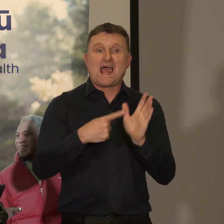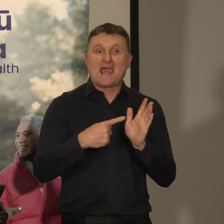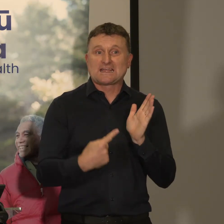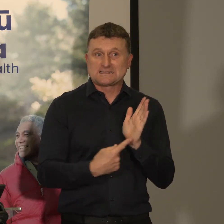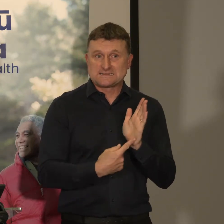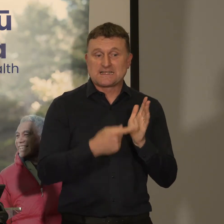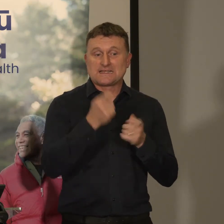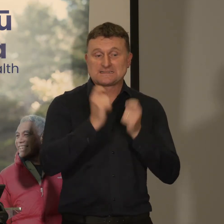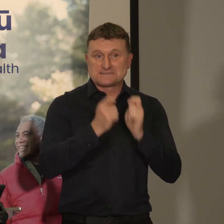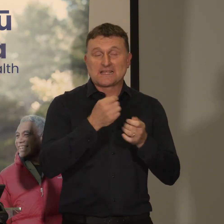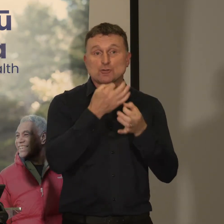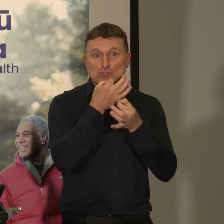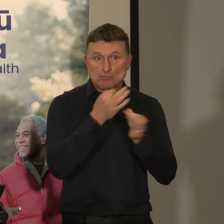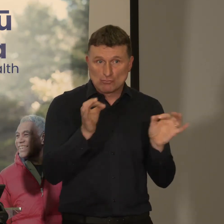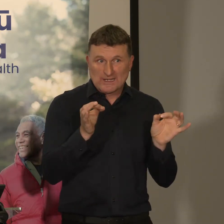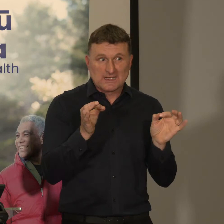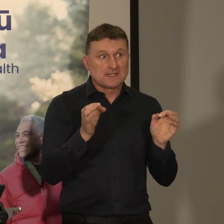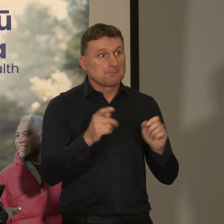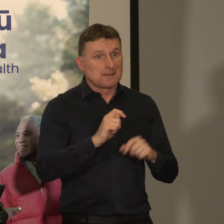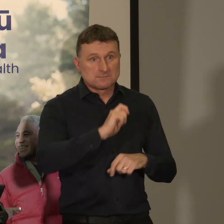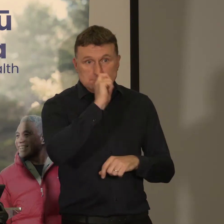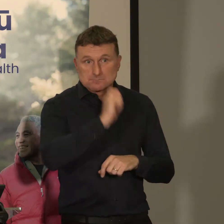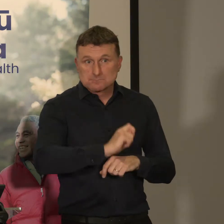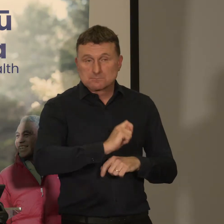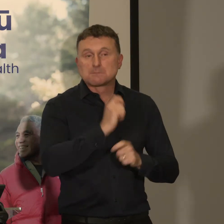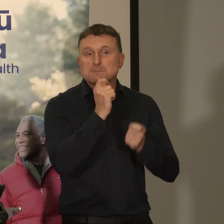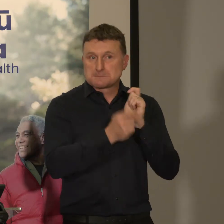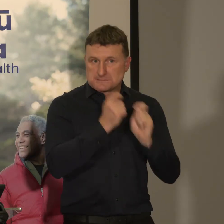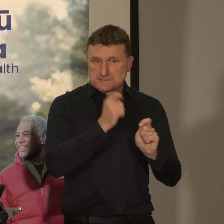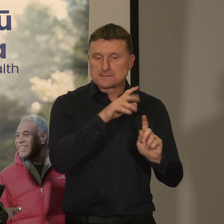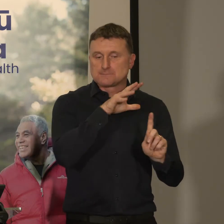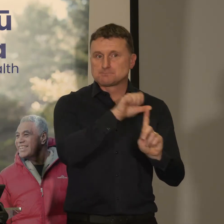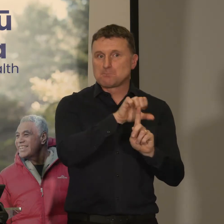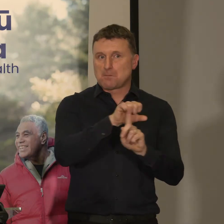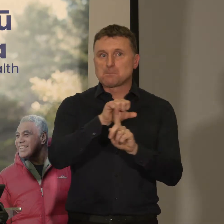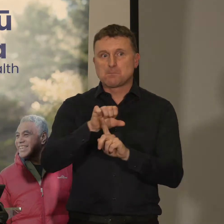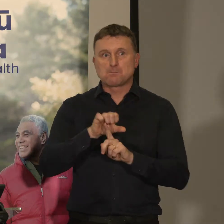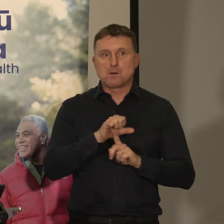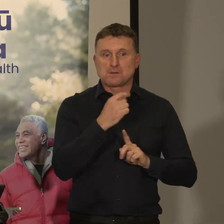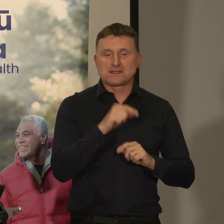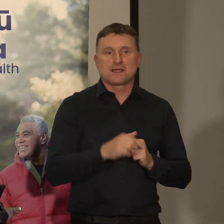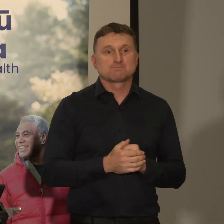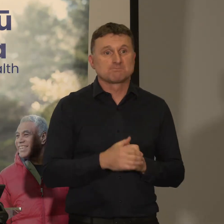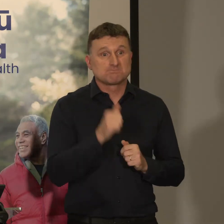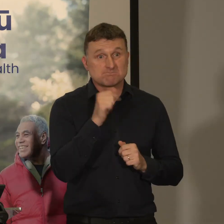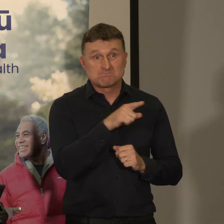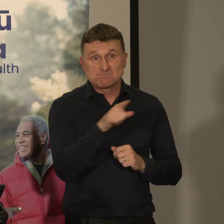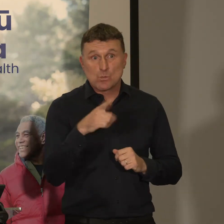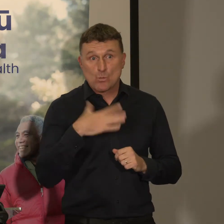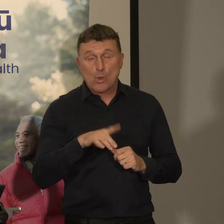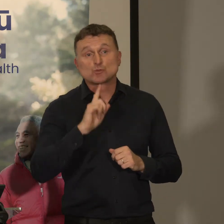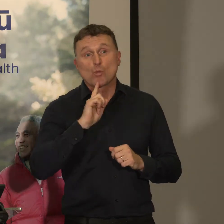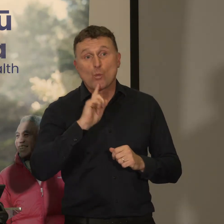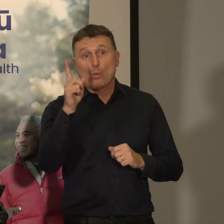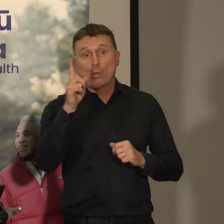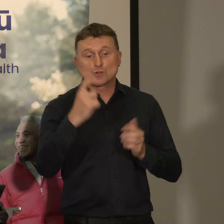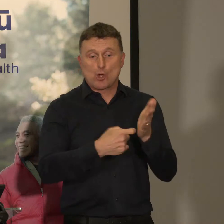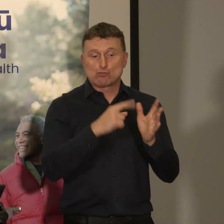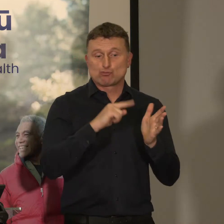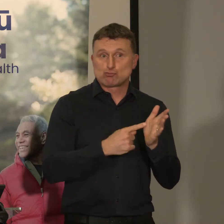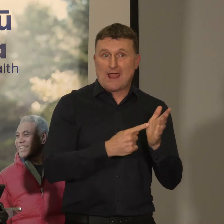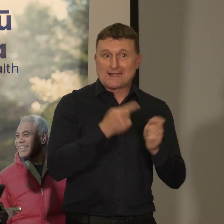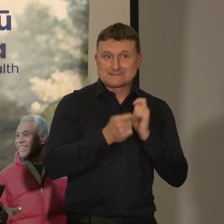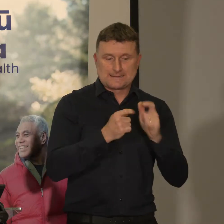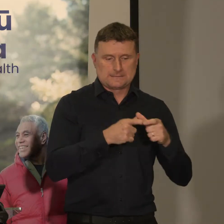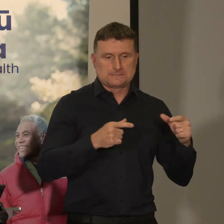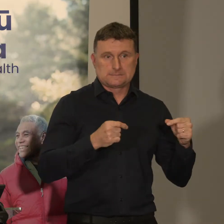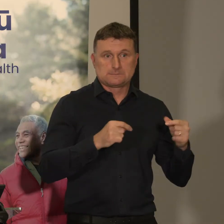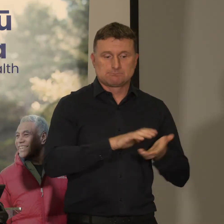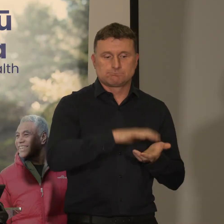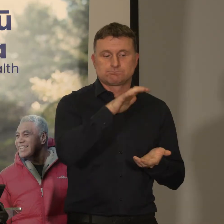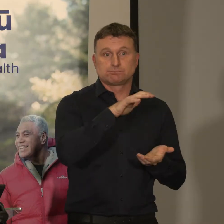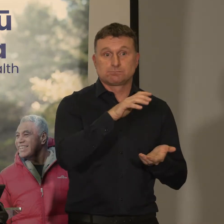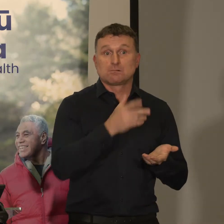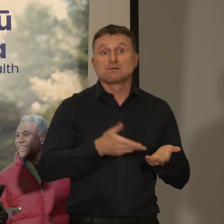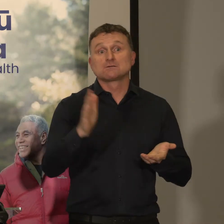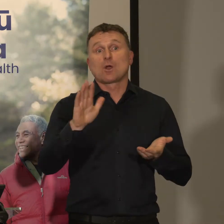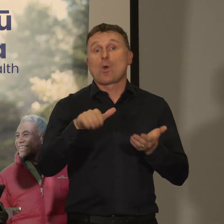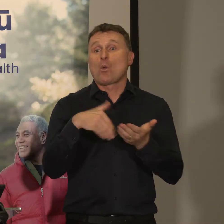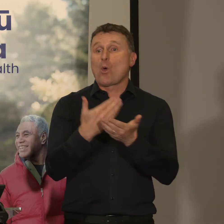to be effective. In your